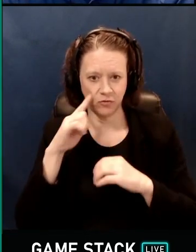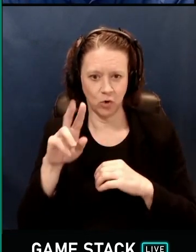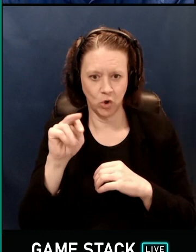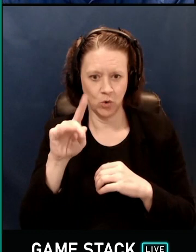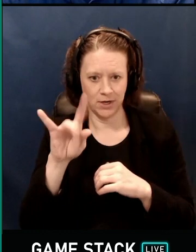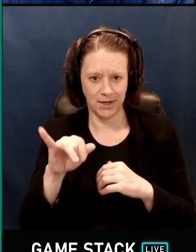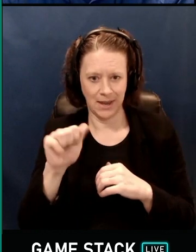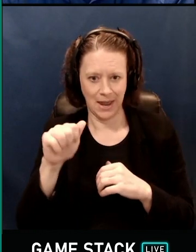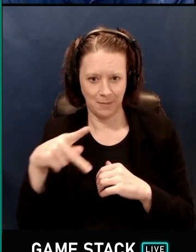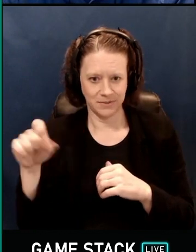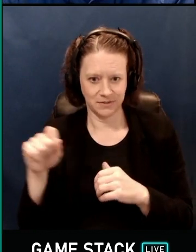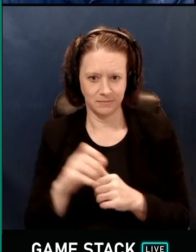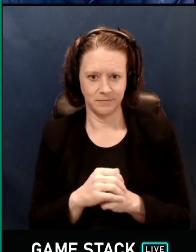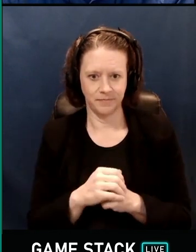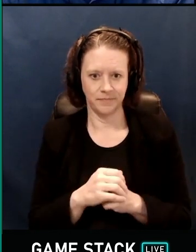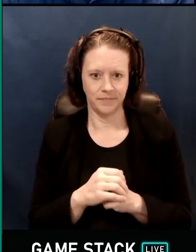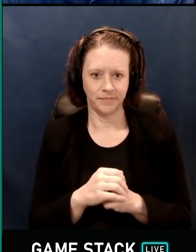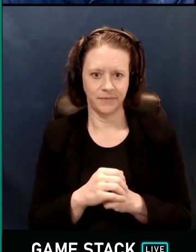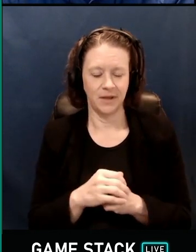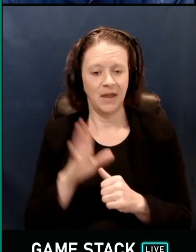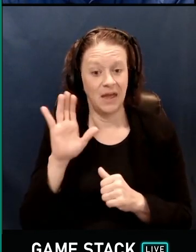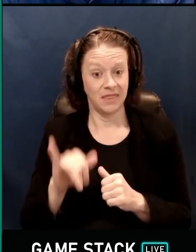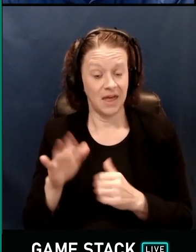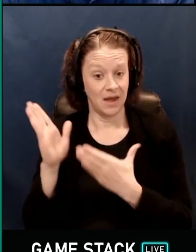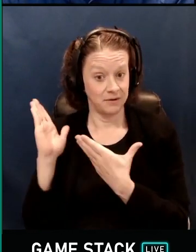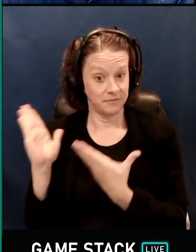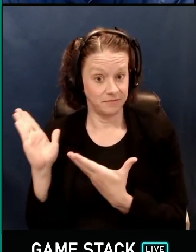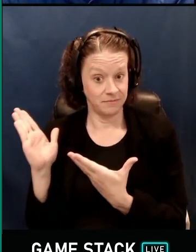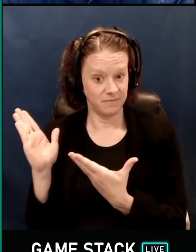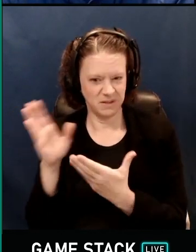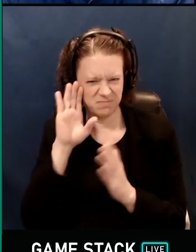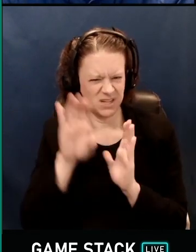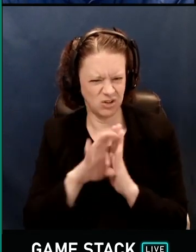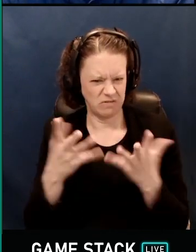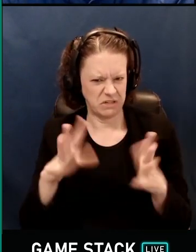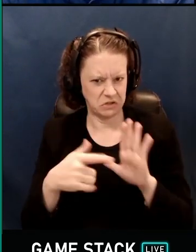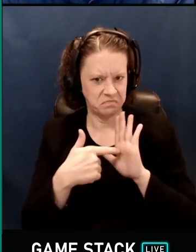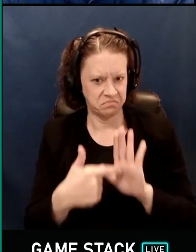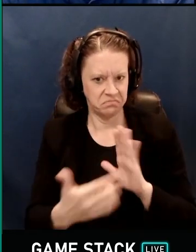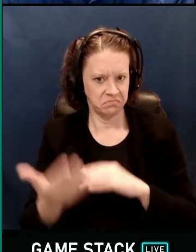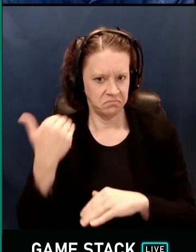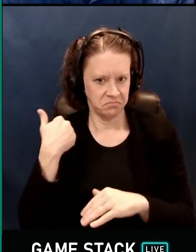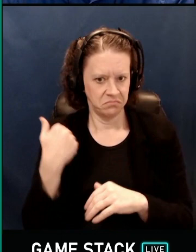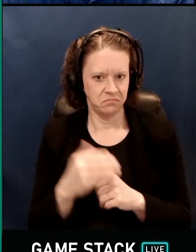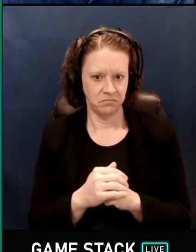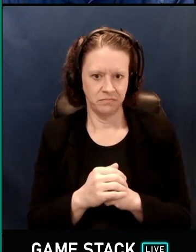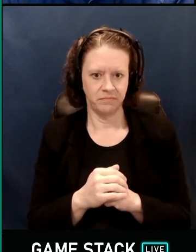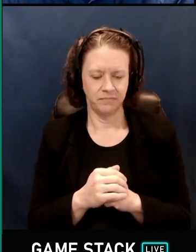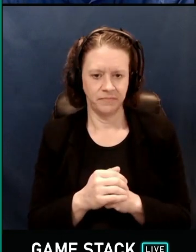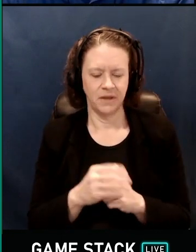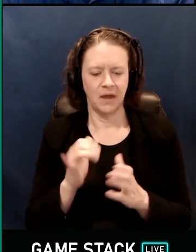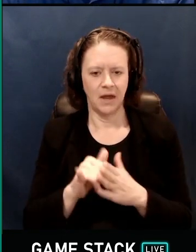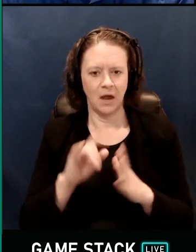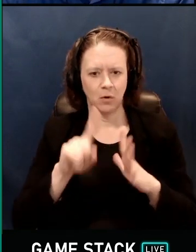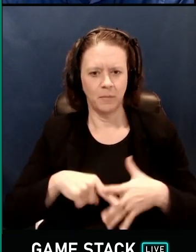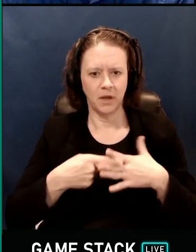This is a diagram I've already shared with you. I will begin with the overview of the managed services